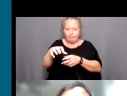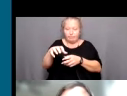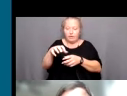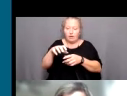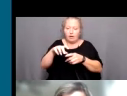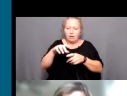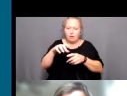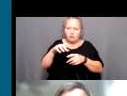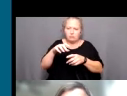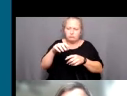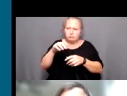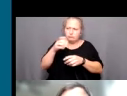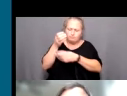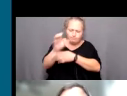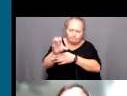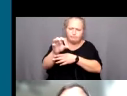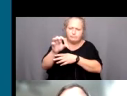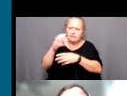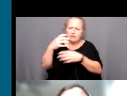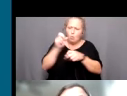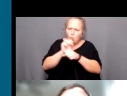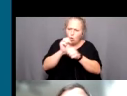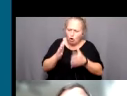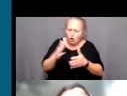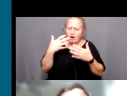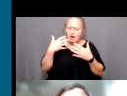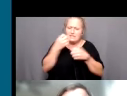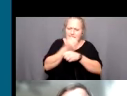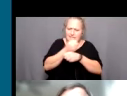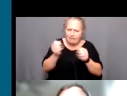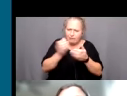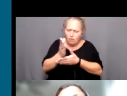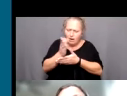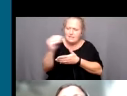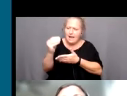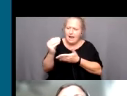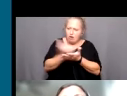It enforces workers health and safety rights in the workplace as well as wages and hours.